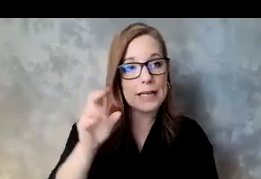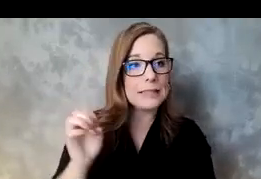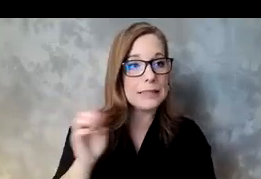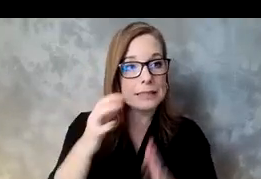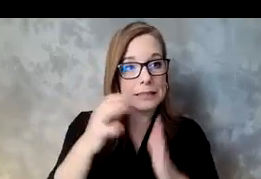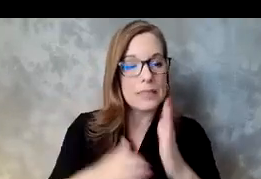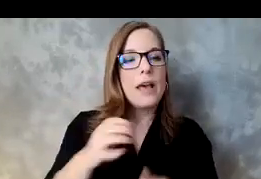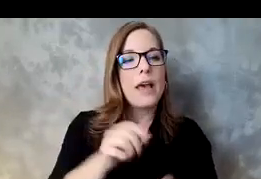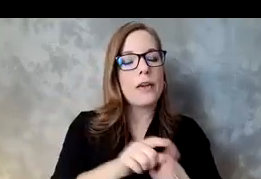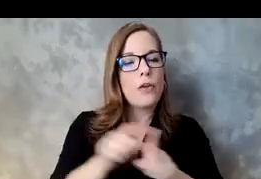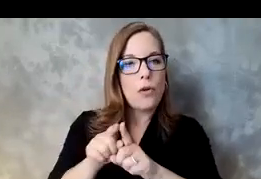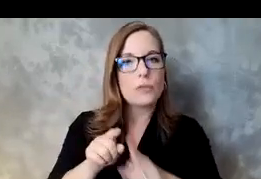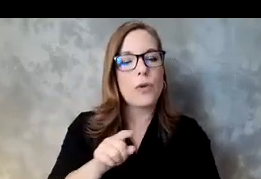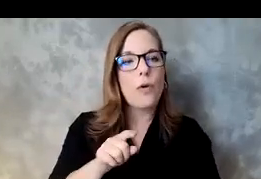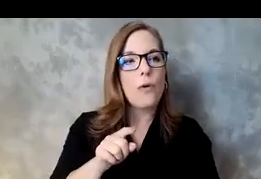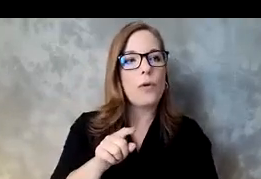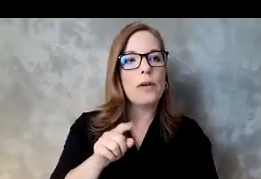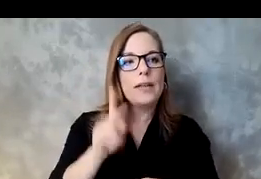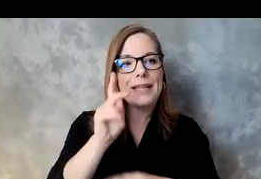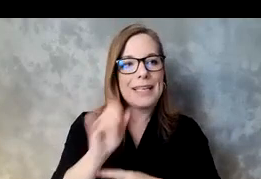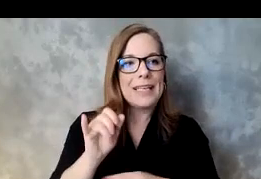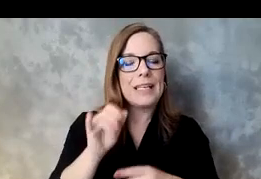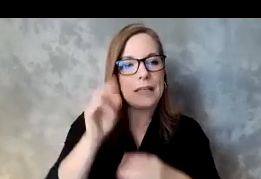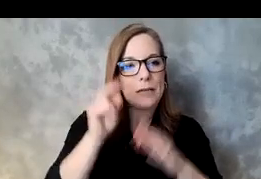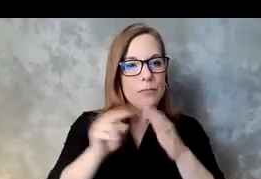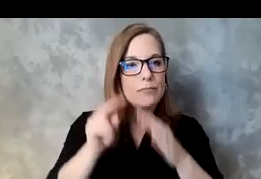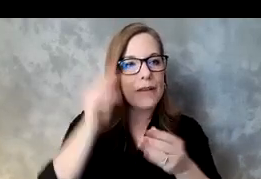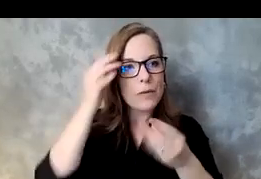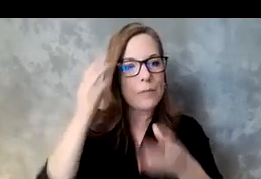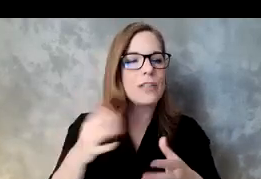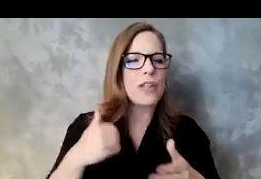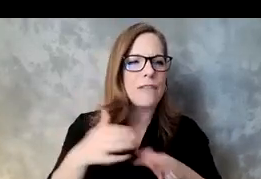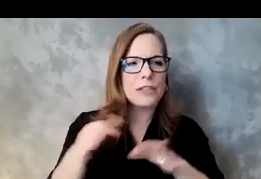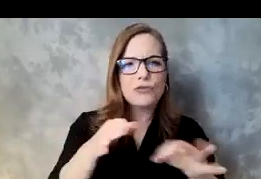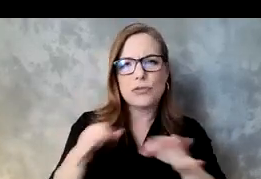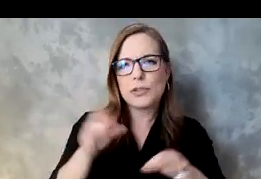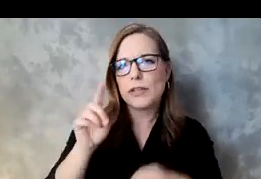on projected enrollment and needs assessment description of data and our projections methodology